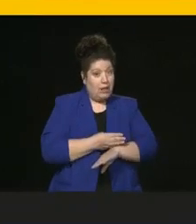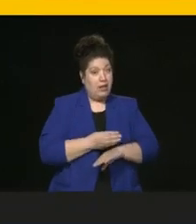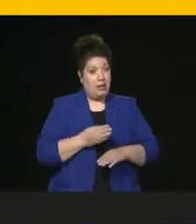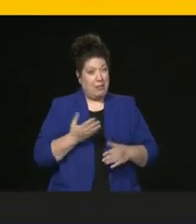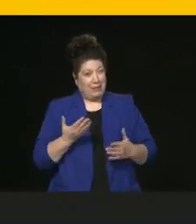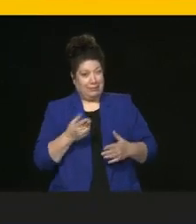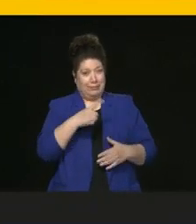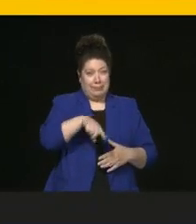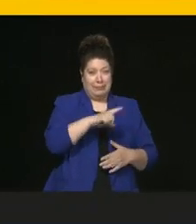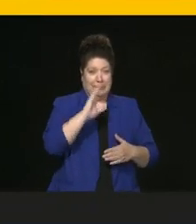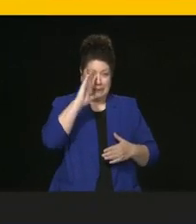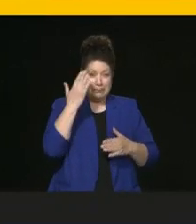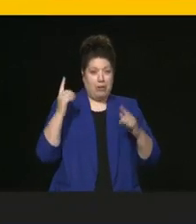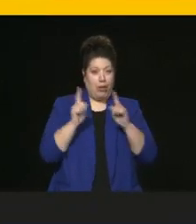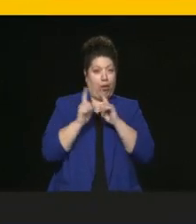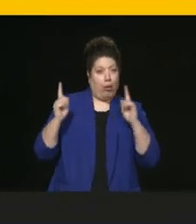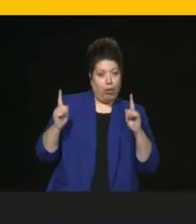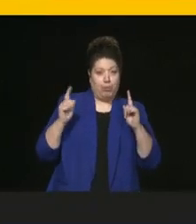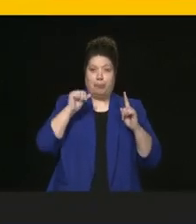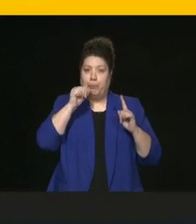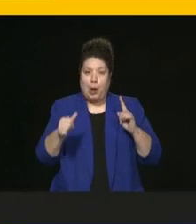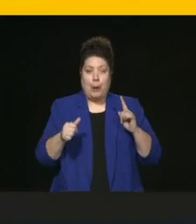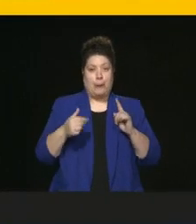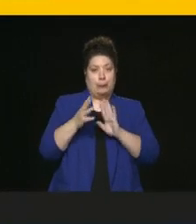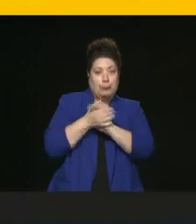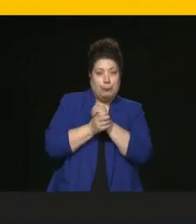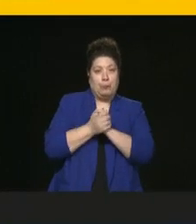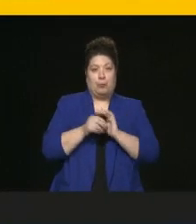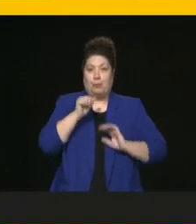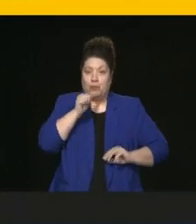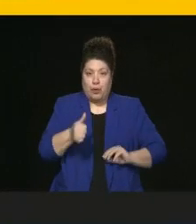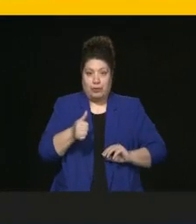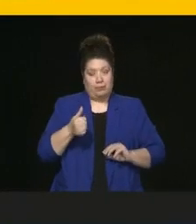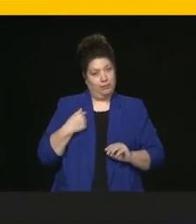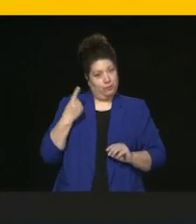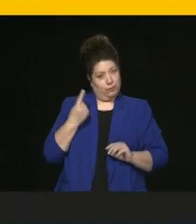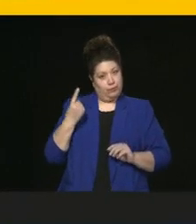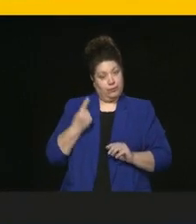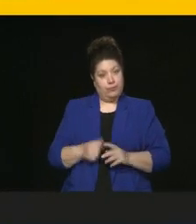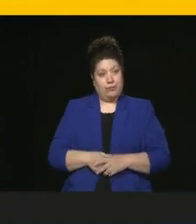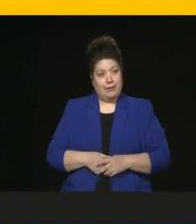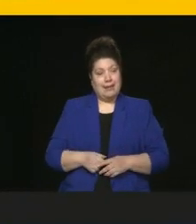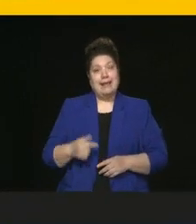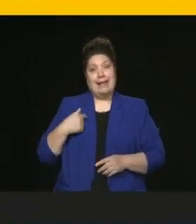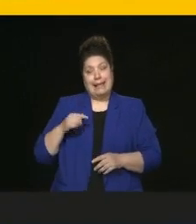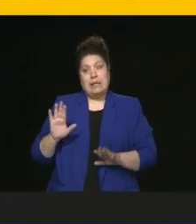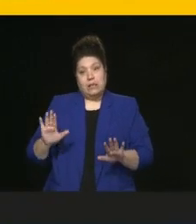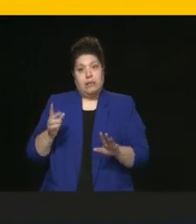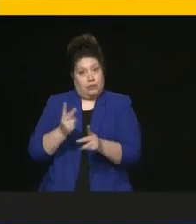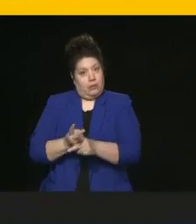THIS WHEN IT DOESN'T SOUND LIKE THERE CAN BE ANY CHANGE IN